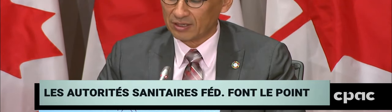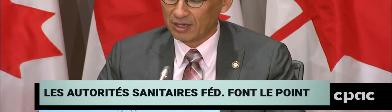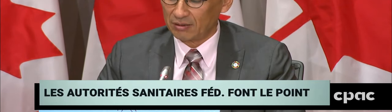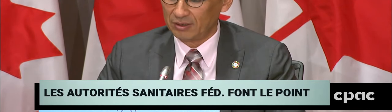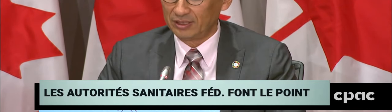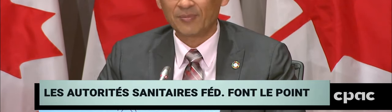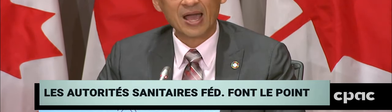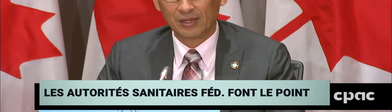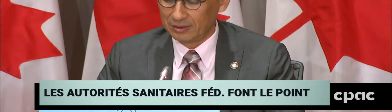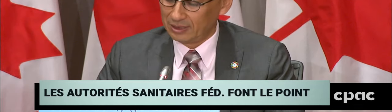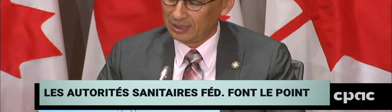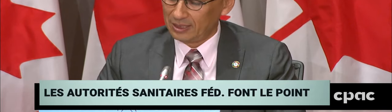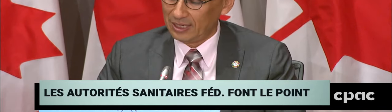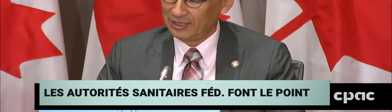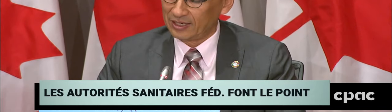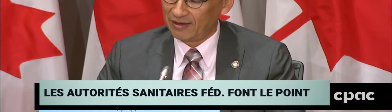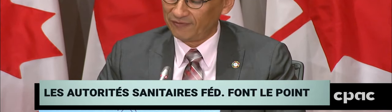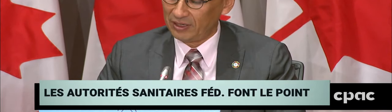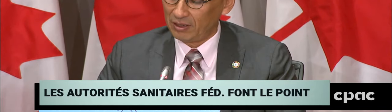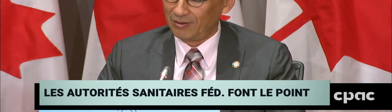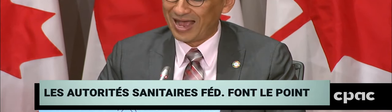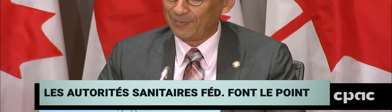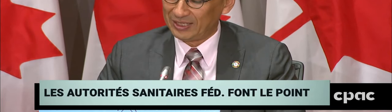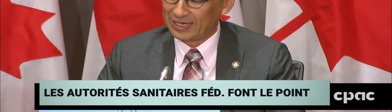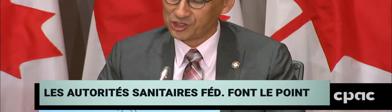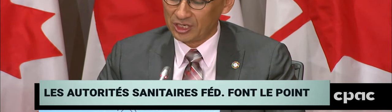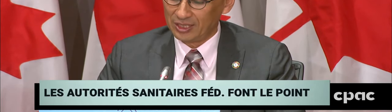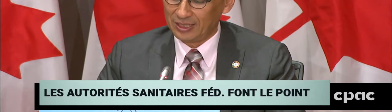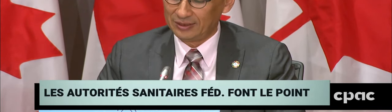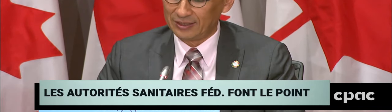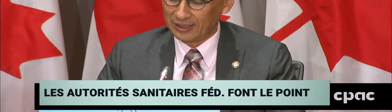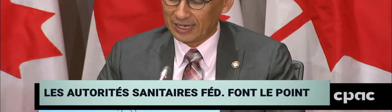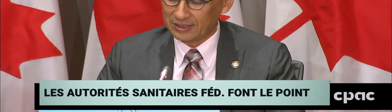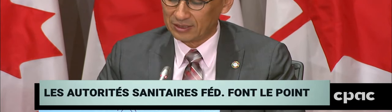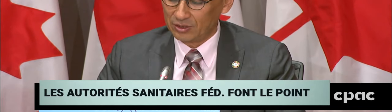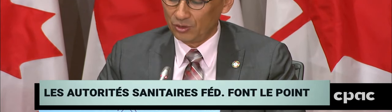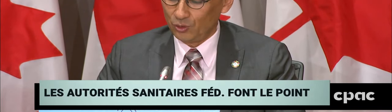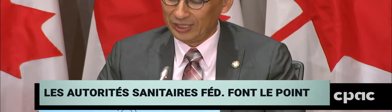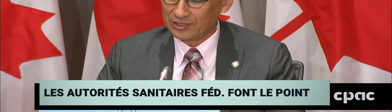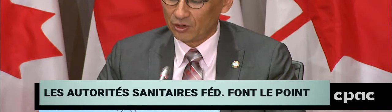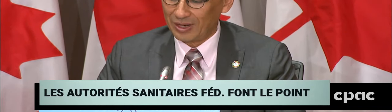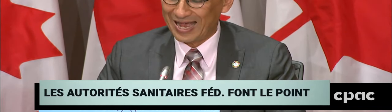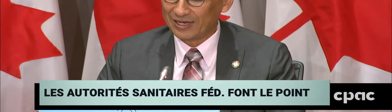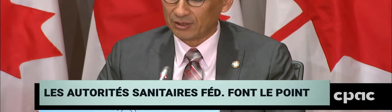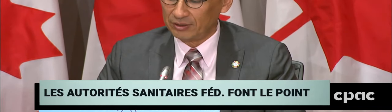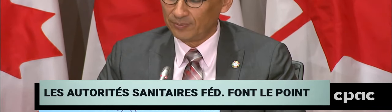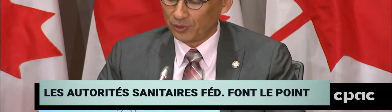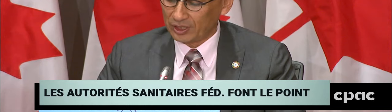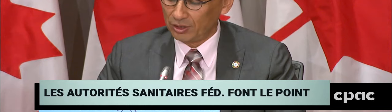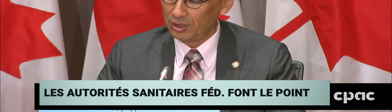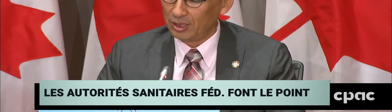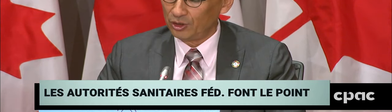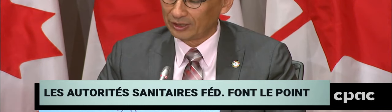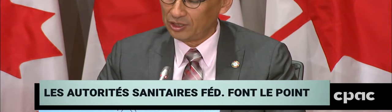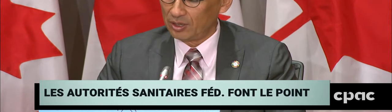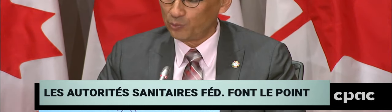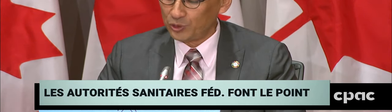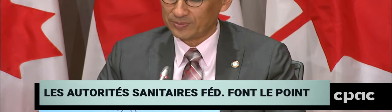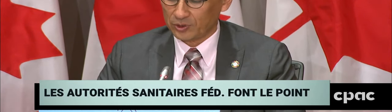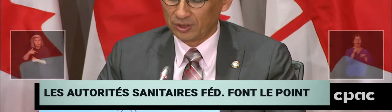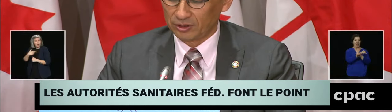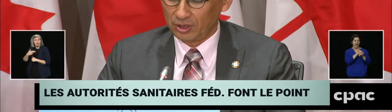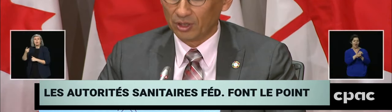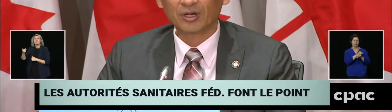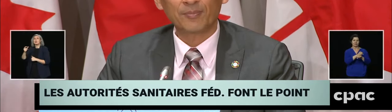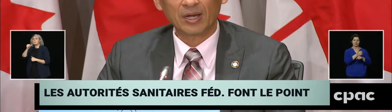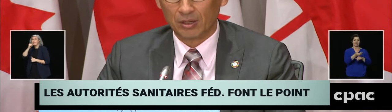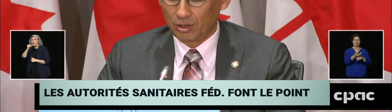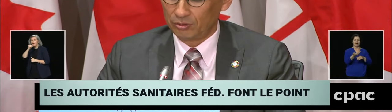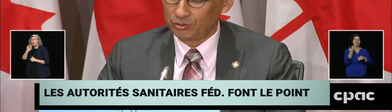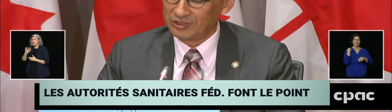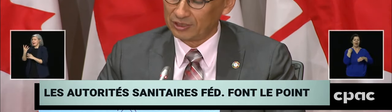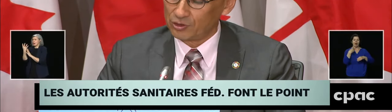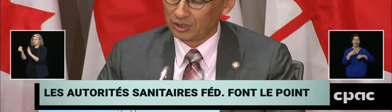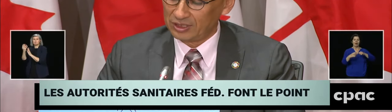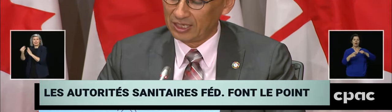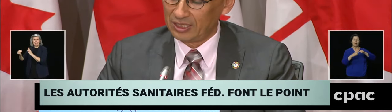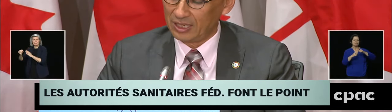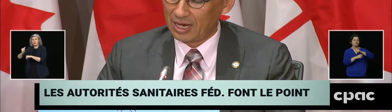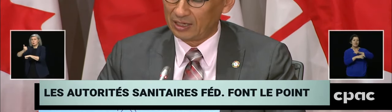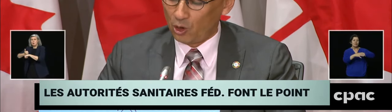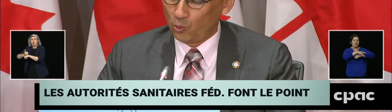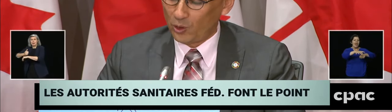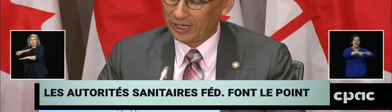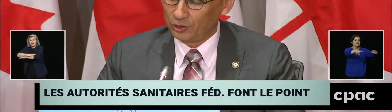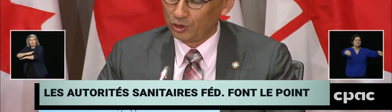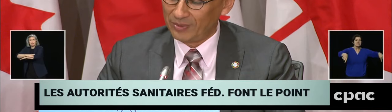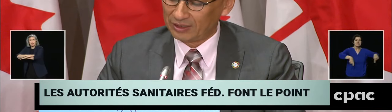EXERCISE OUTDOORS SAFELY.